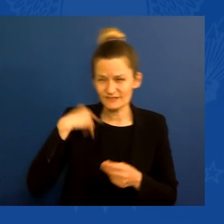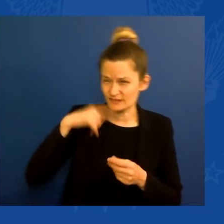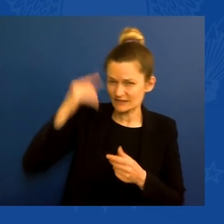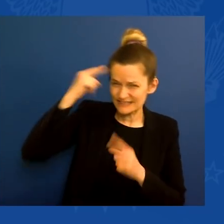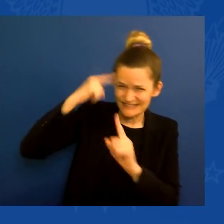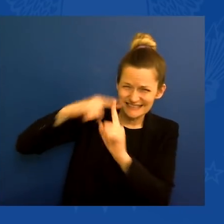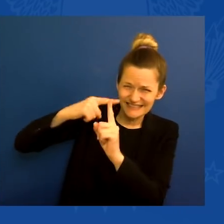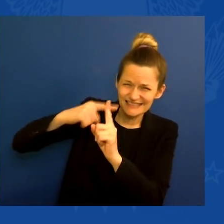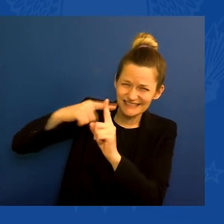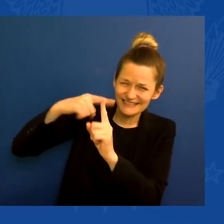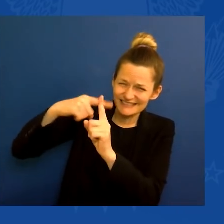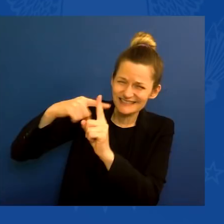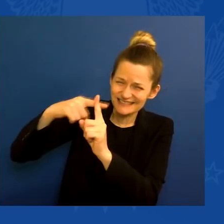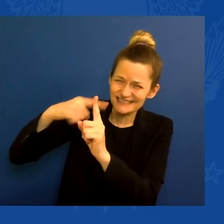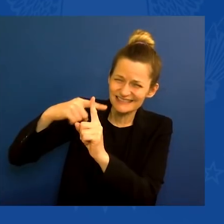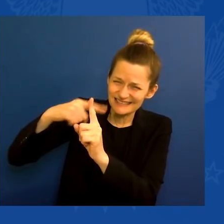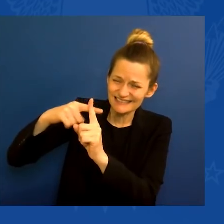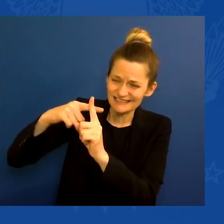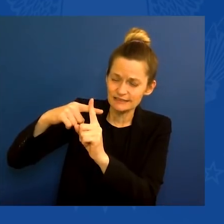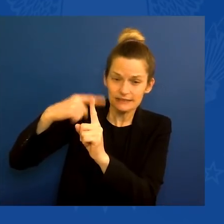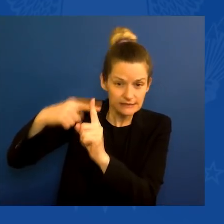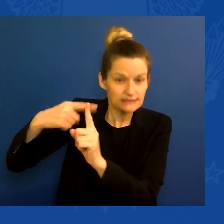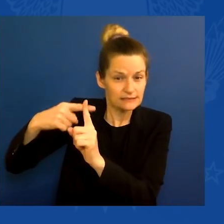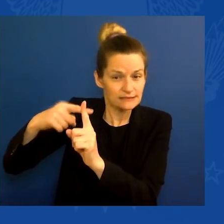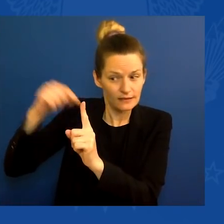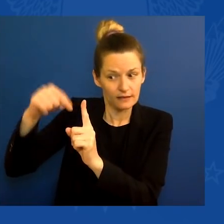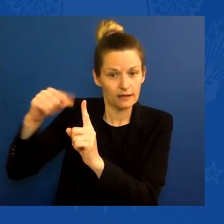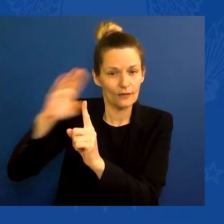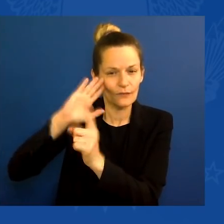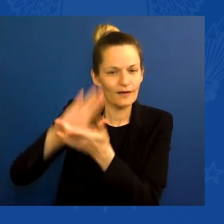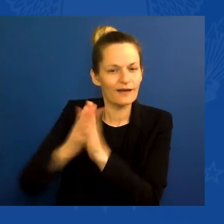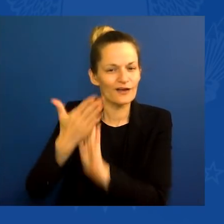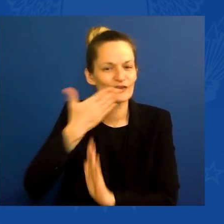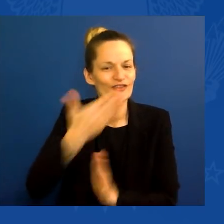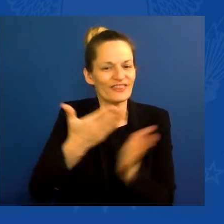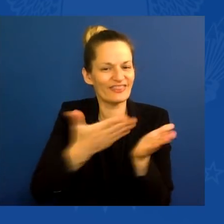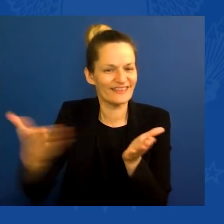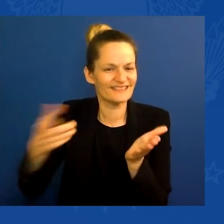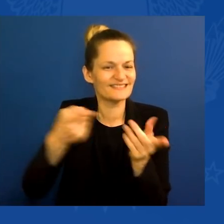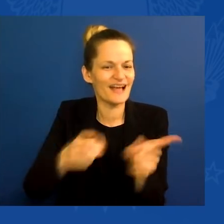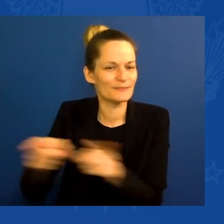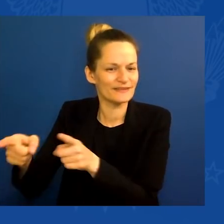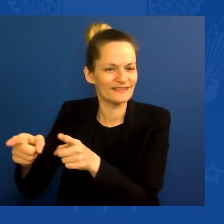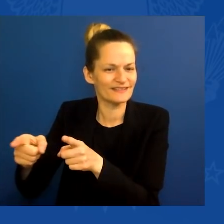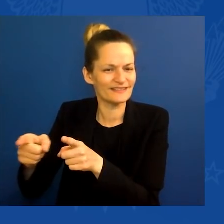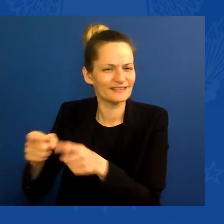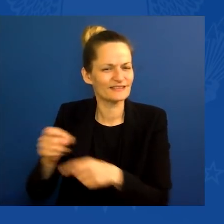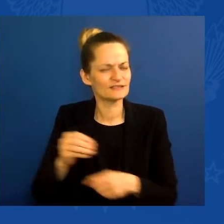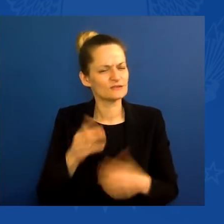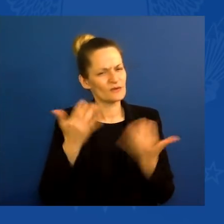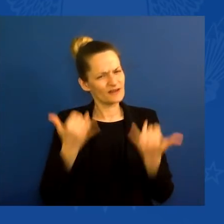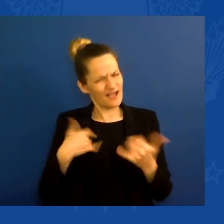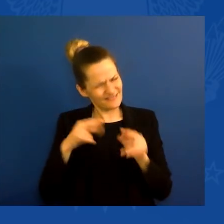and what we can do to prevent that law enforcement officer being put in the middle.